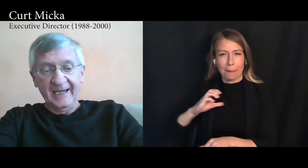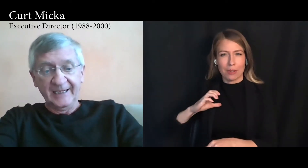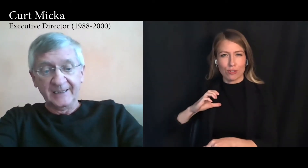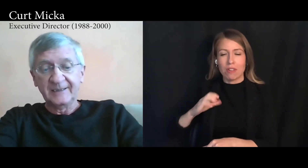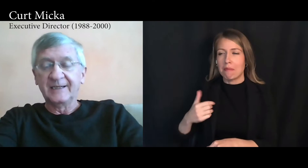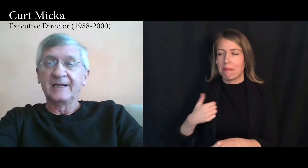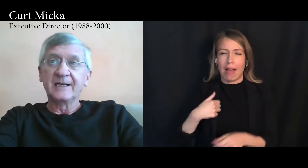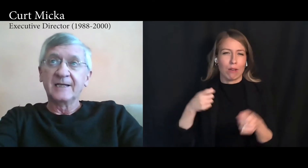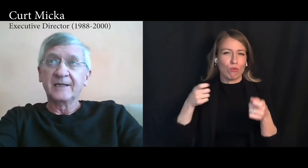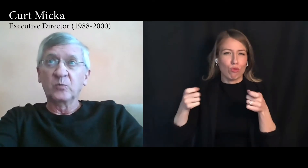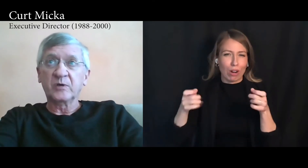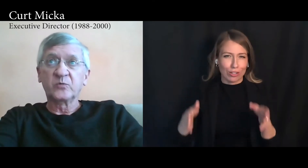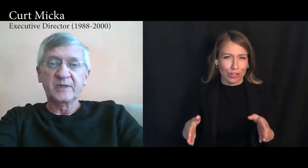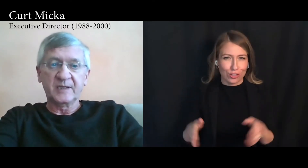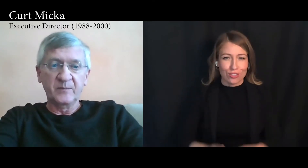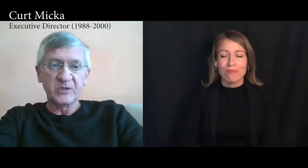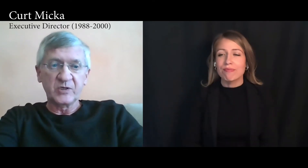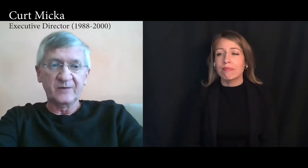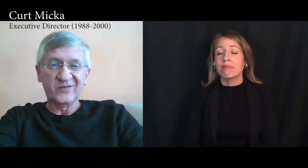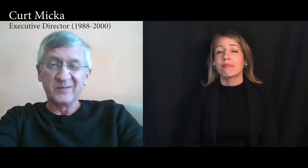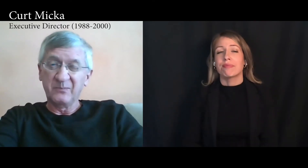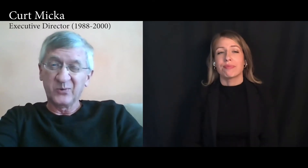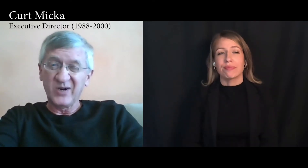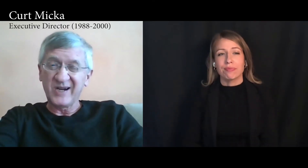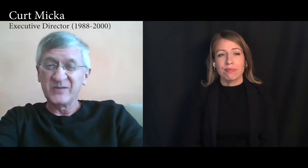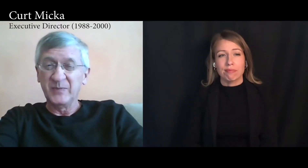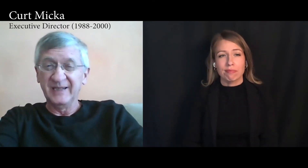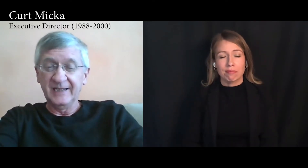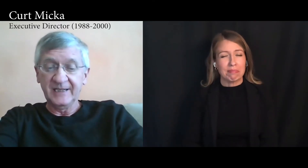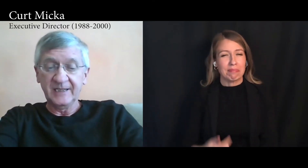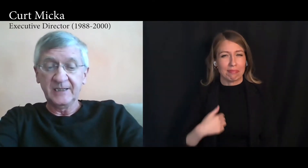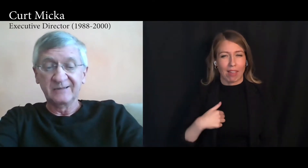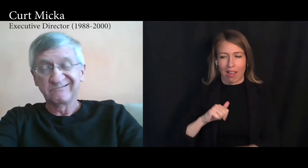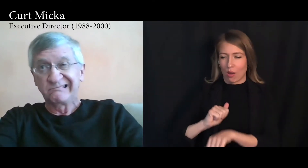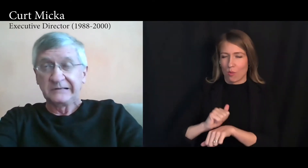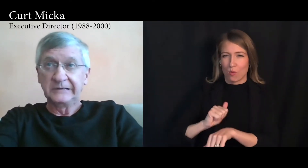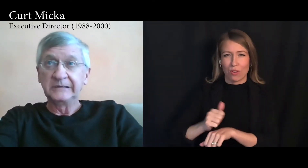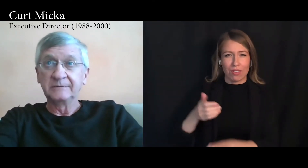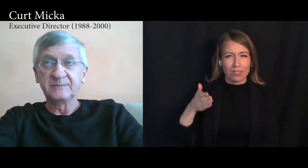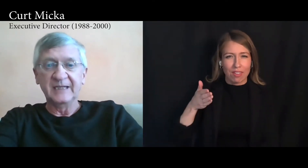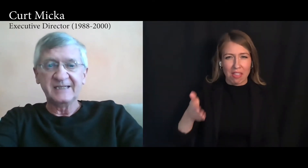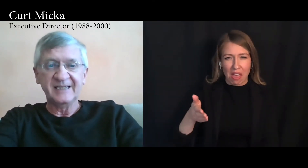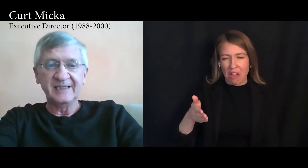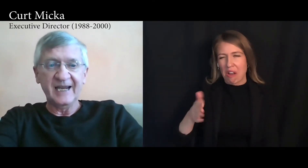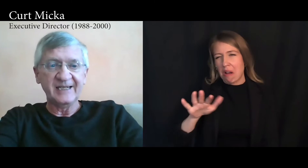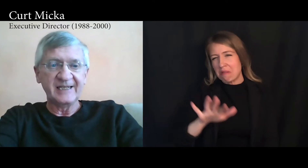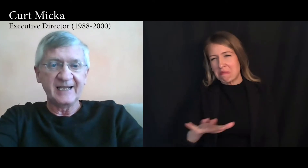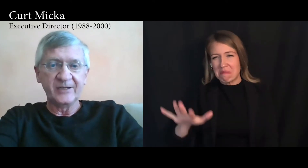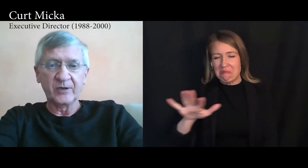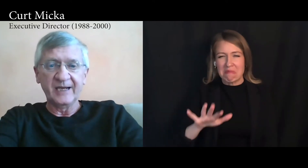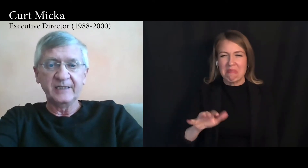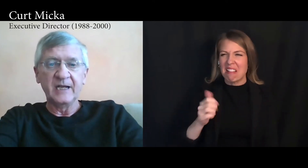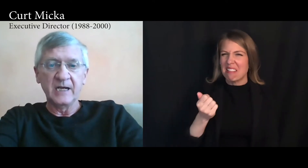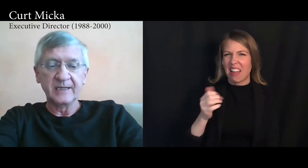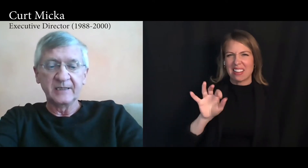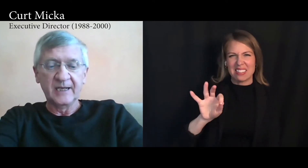And I worked with the Commission from approximately 1988 or 89 to 96 or 97.